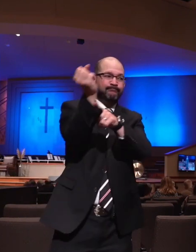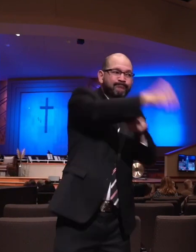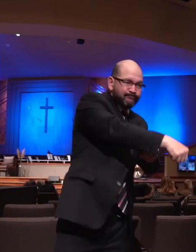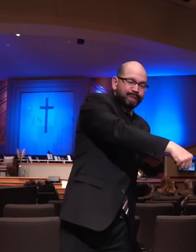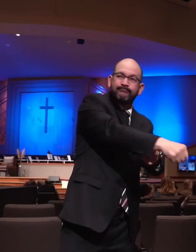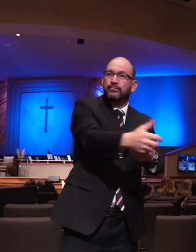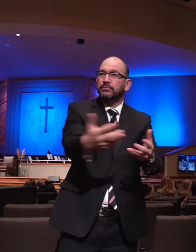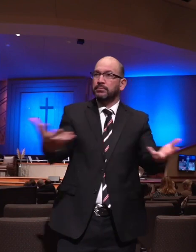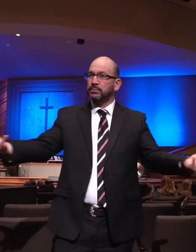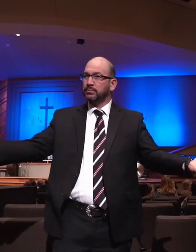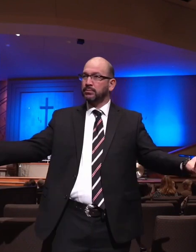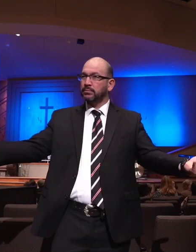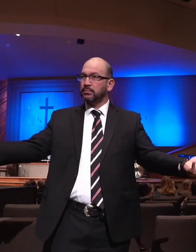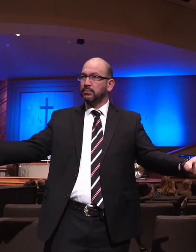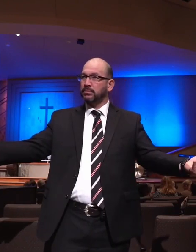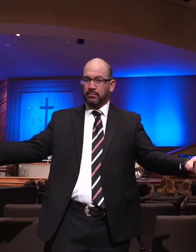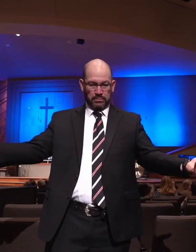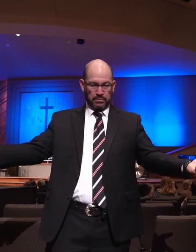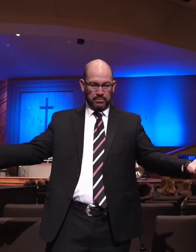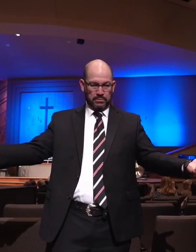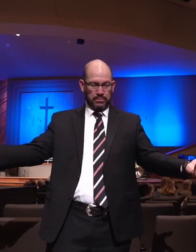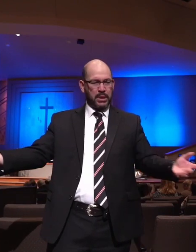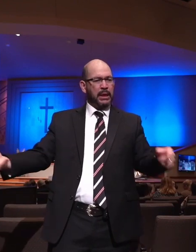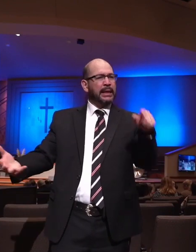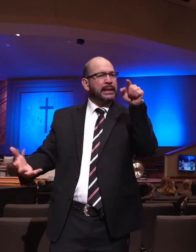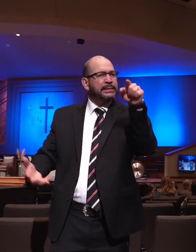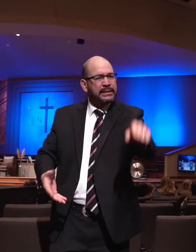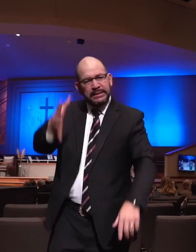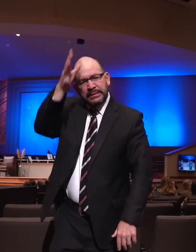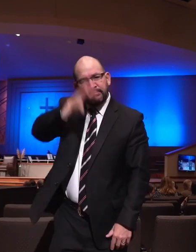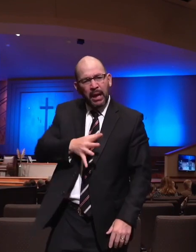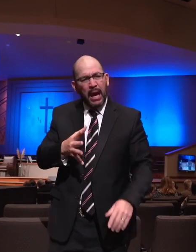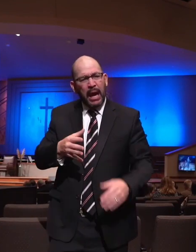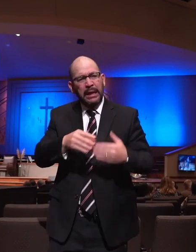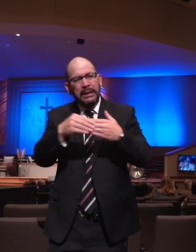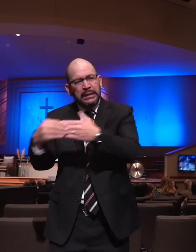and the very guy that has caused her more hurt than